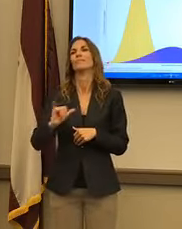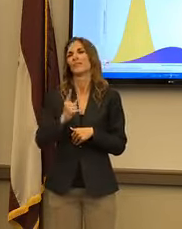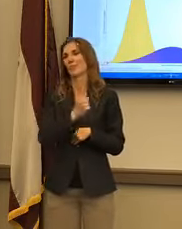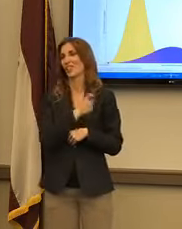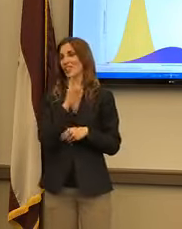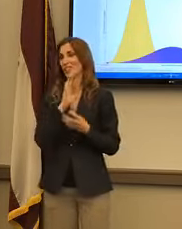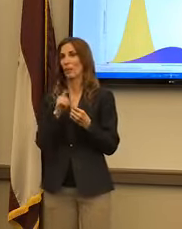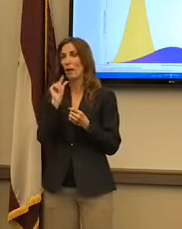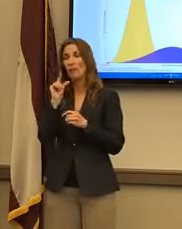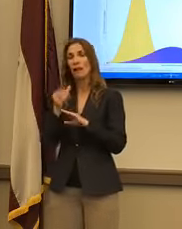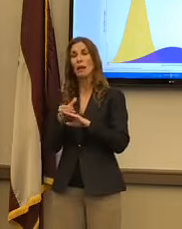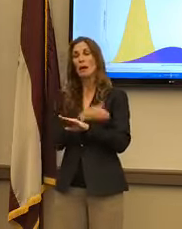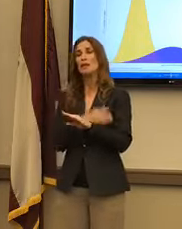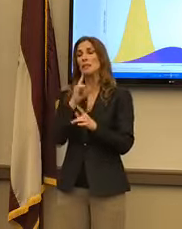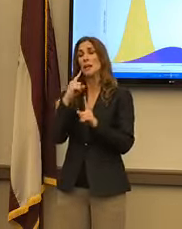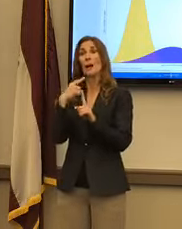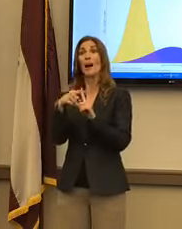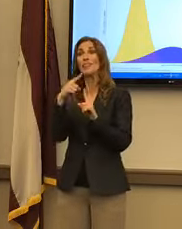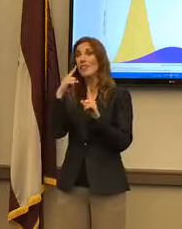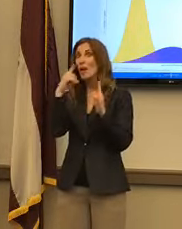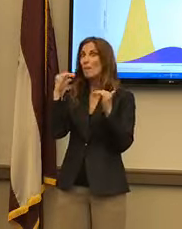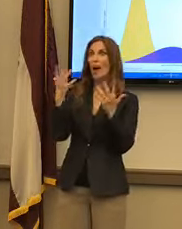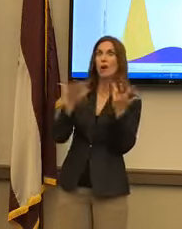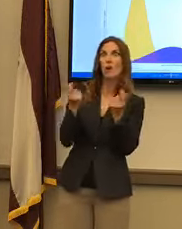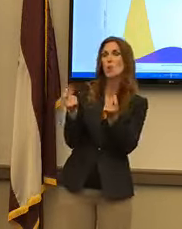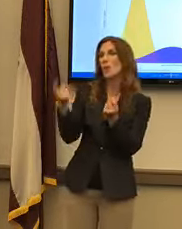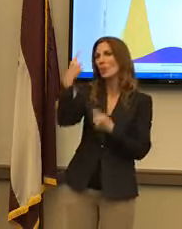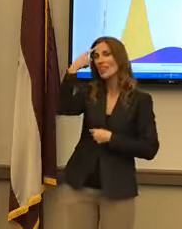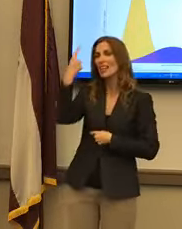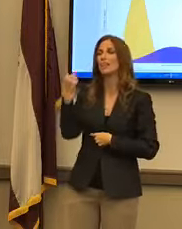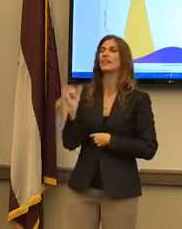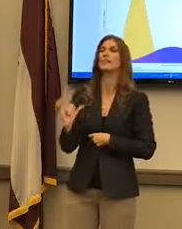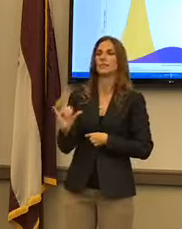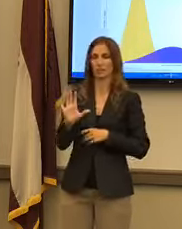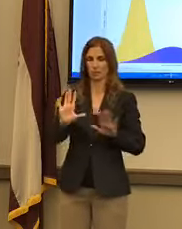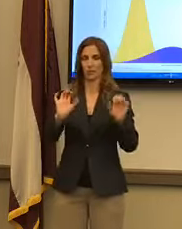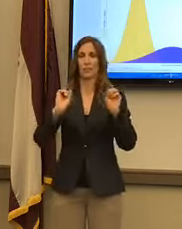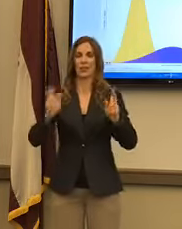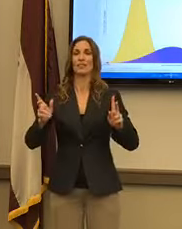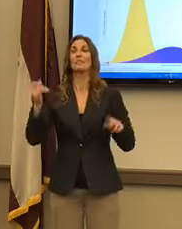corner how much optimism should we read into that if people continue to practice